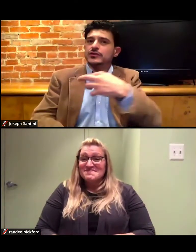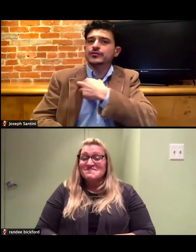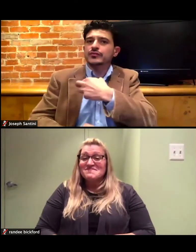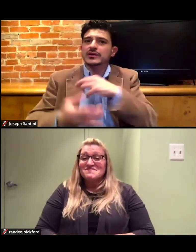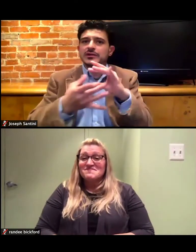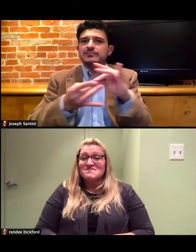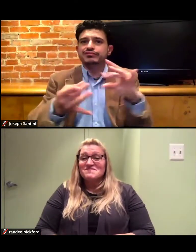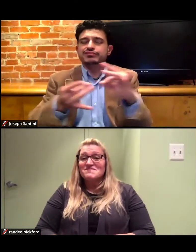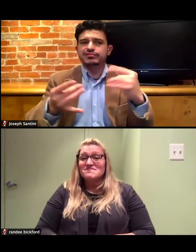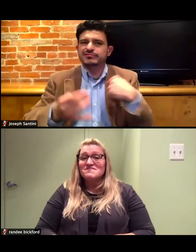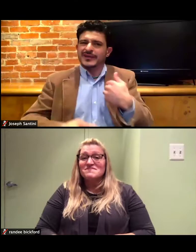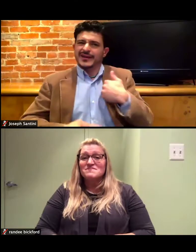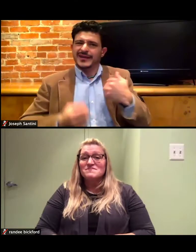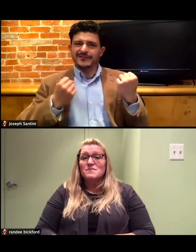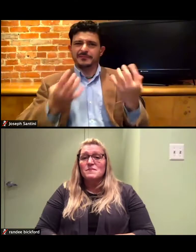And what do you think they should learn?